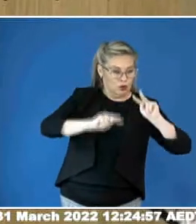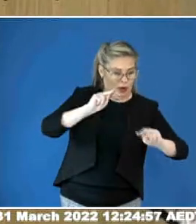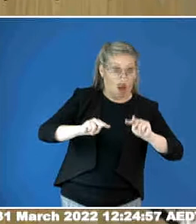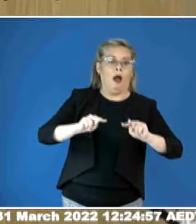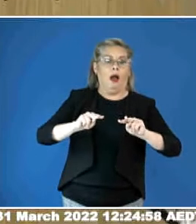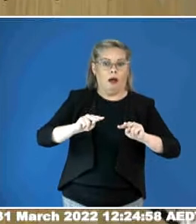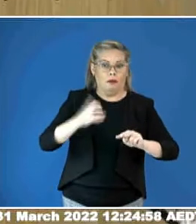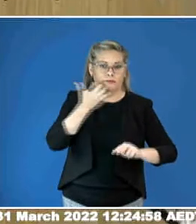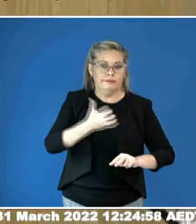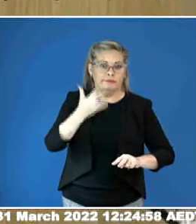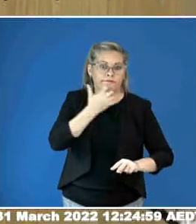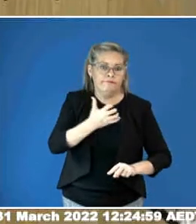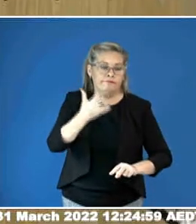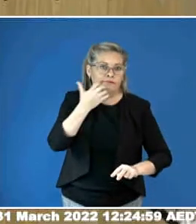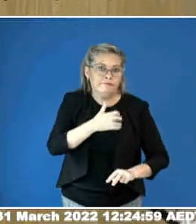particular, gaps that might be identified?